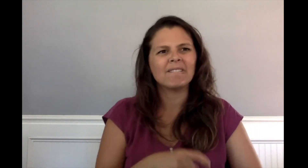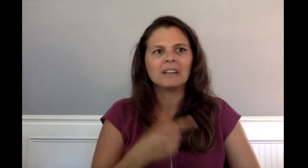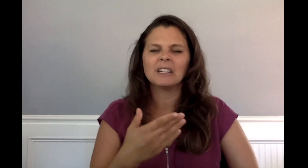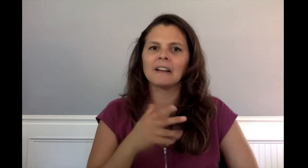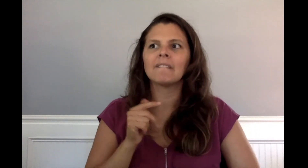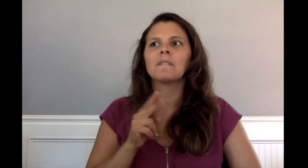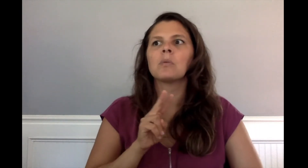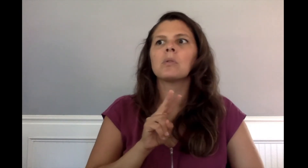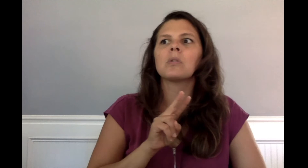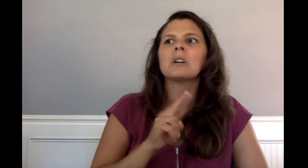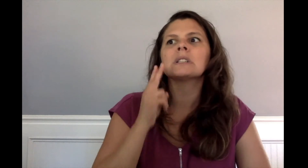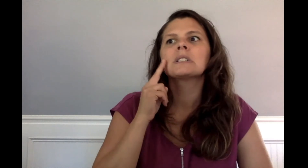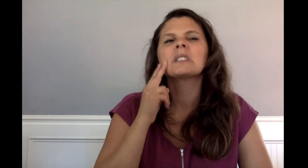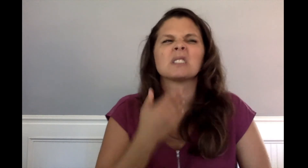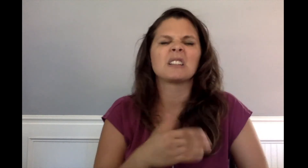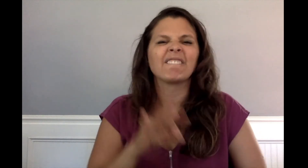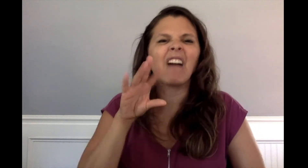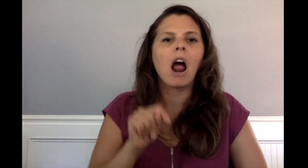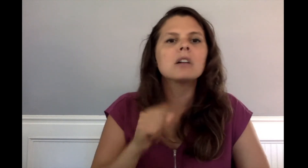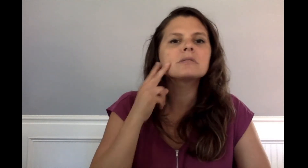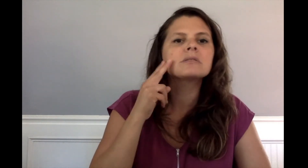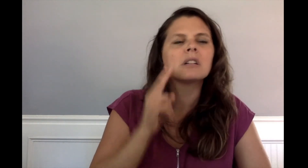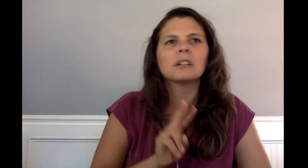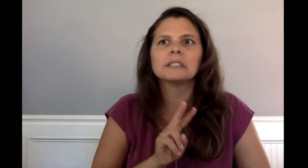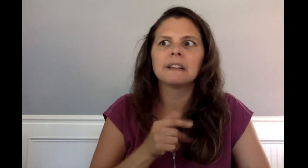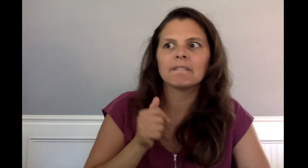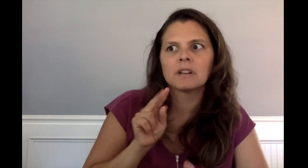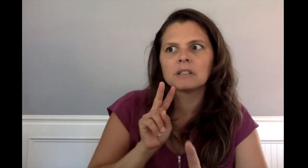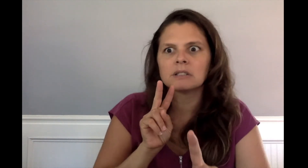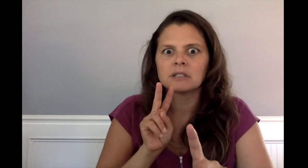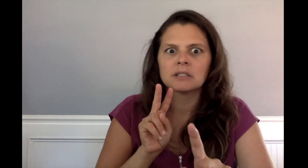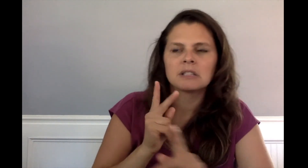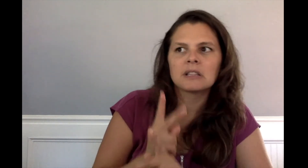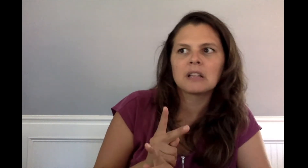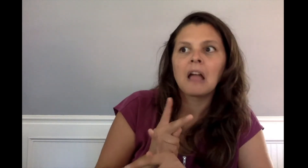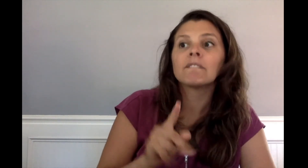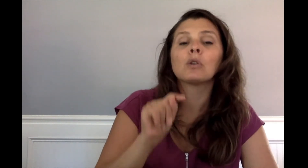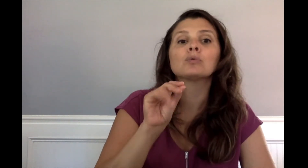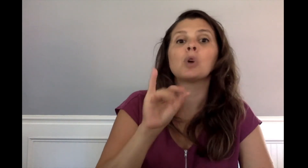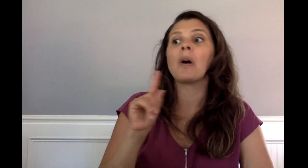"But we're going to find out!"